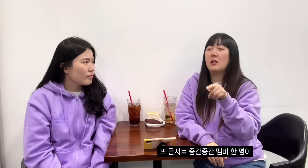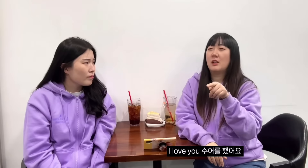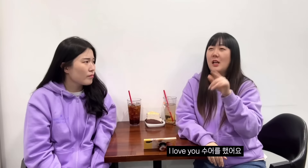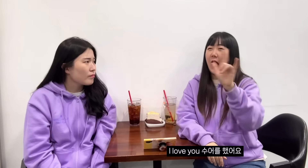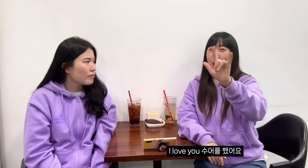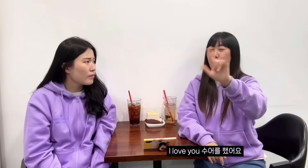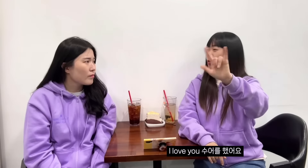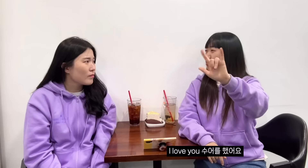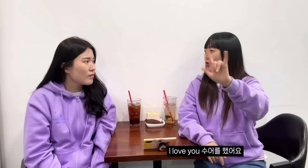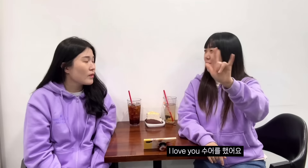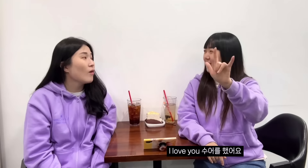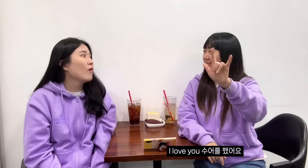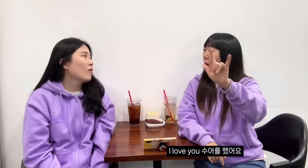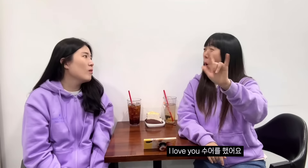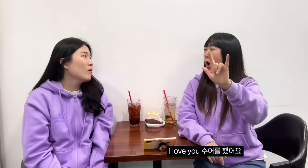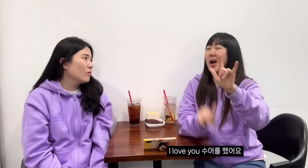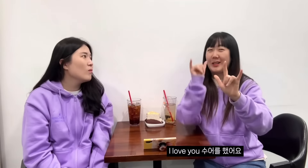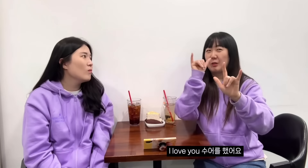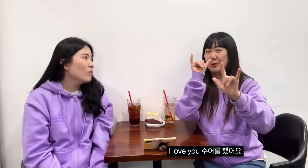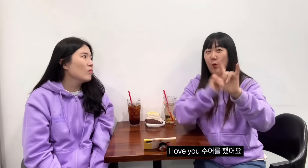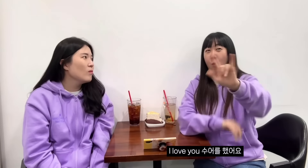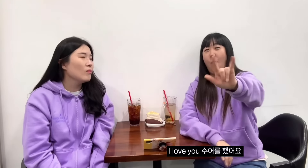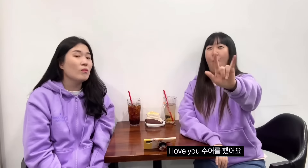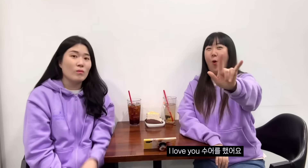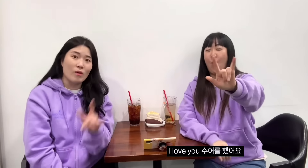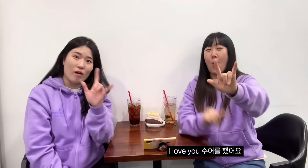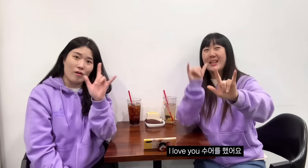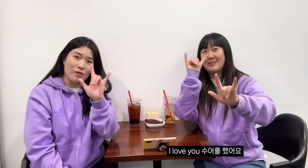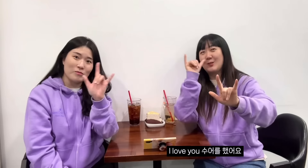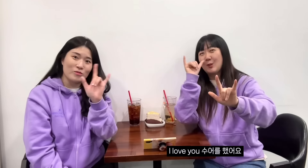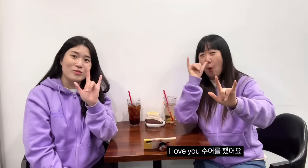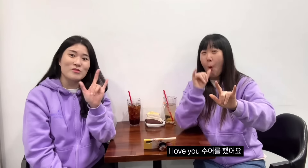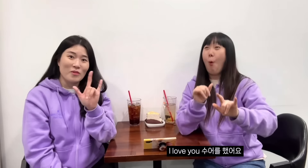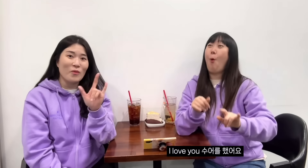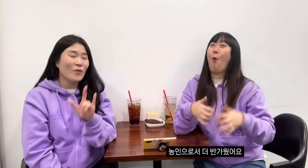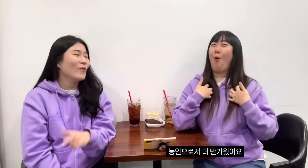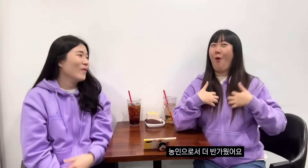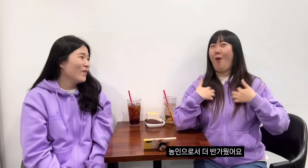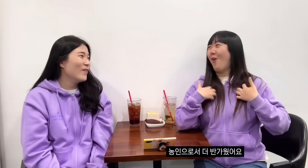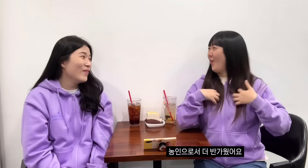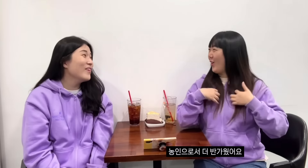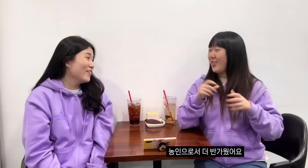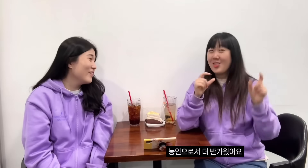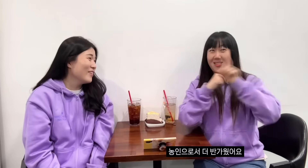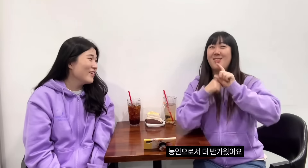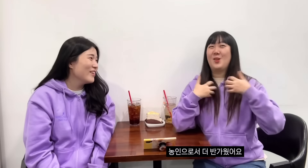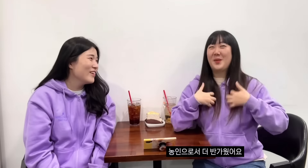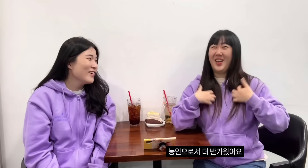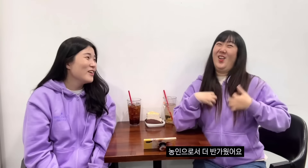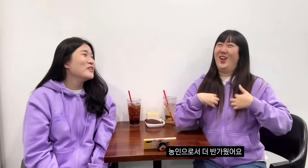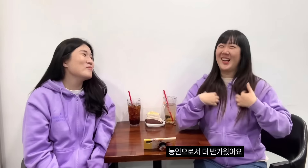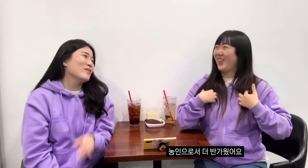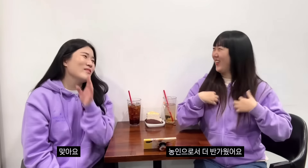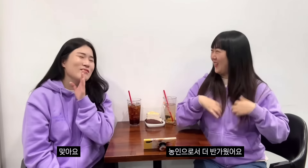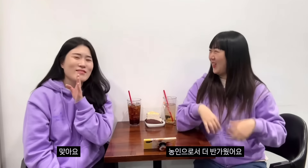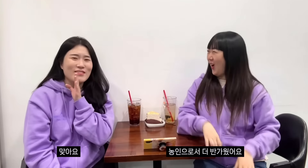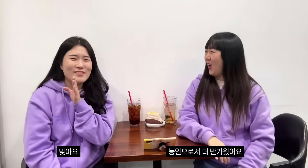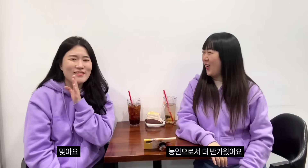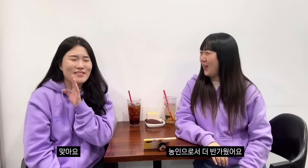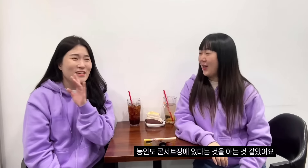one of the members said I love you sign language I was more than happy as a deaf